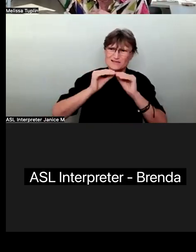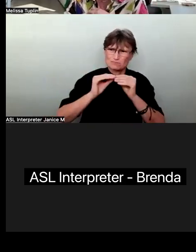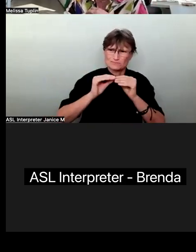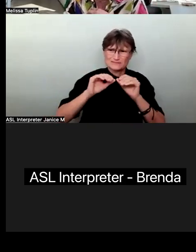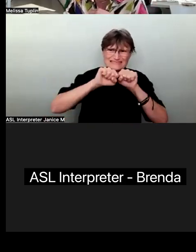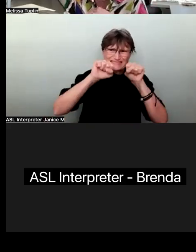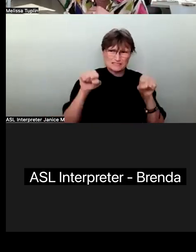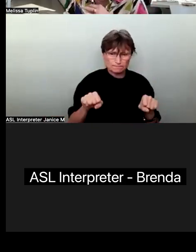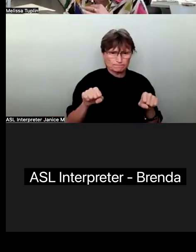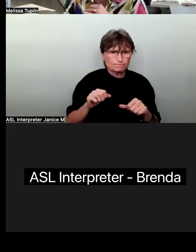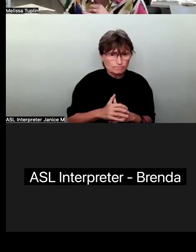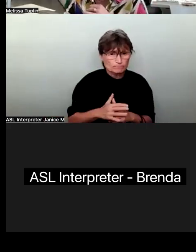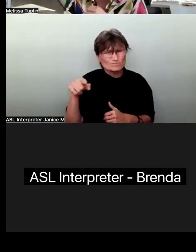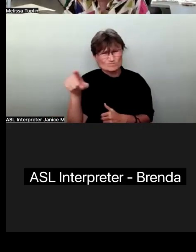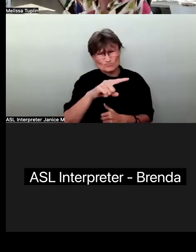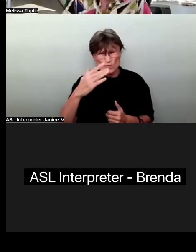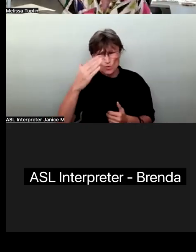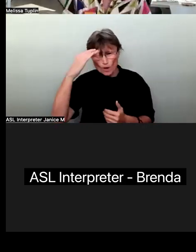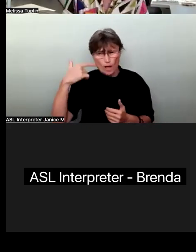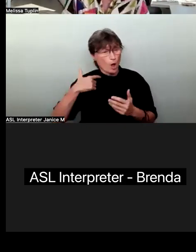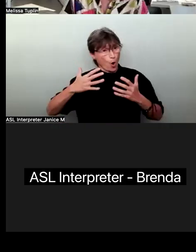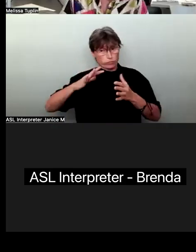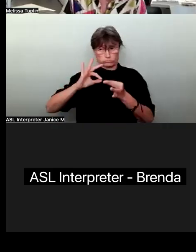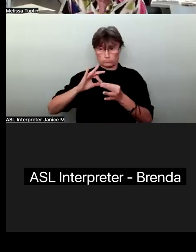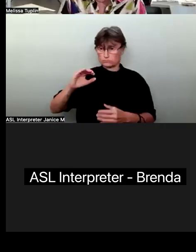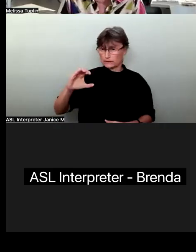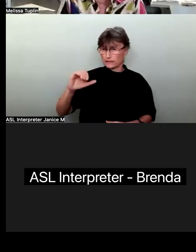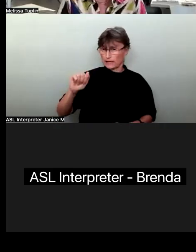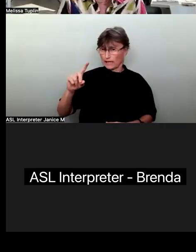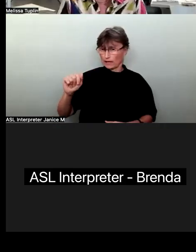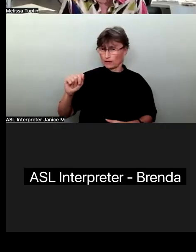You've also heard me talk about how we are working to decrease application and reporting requirements